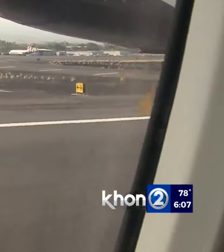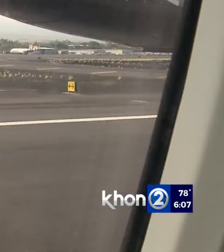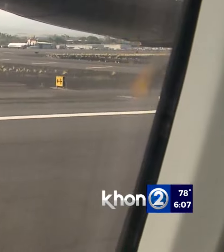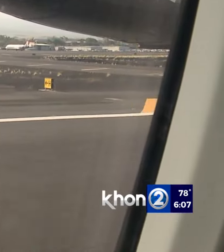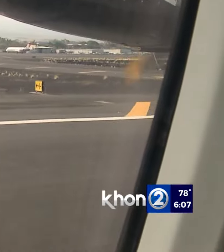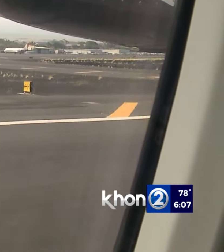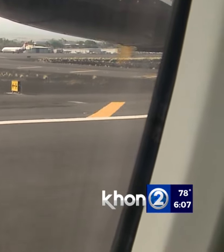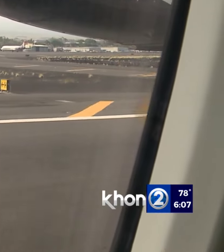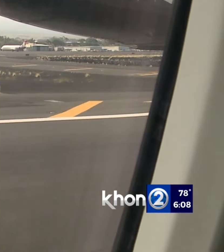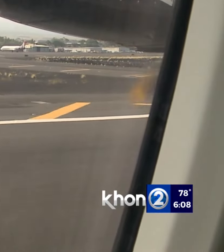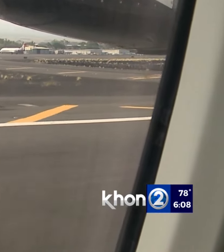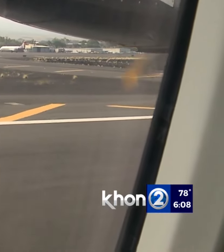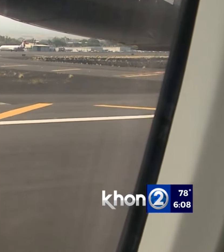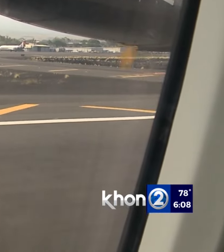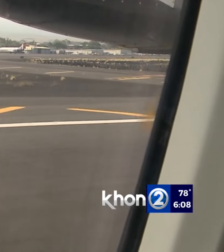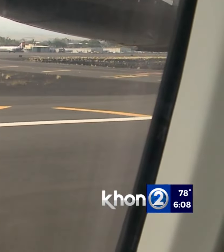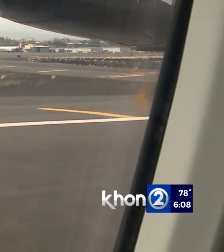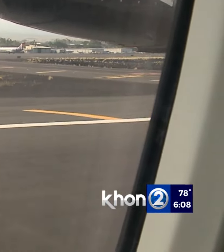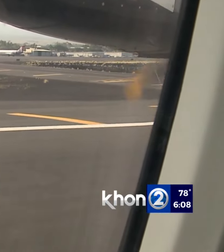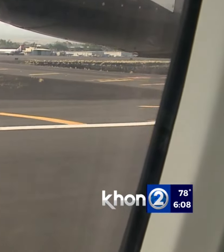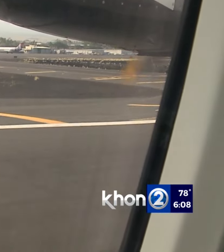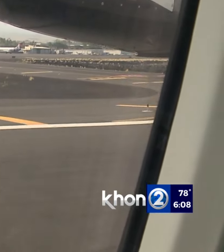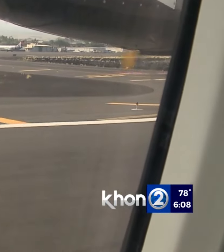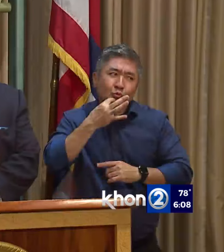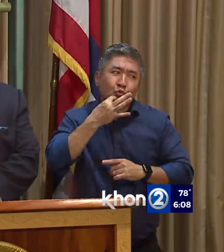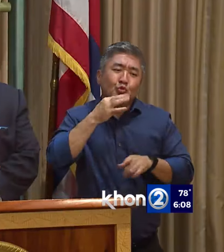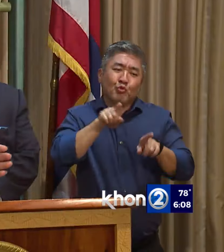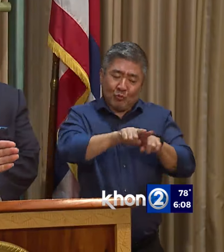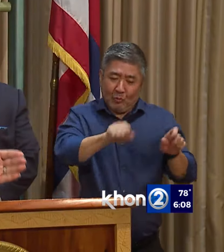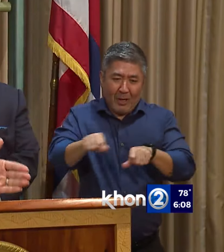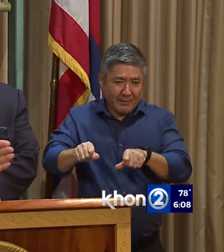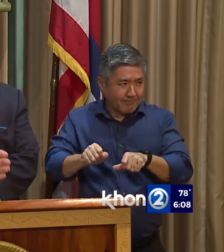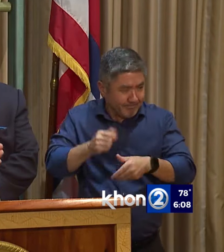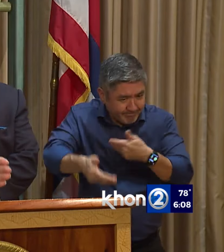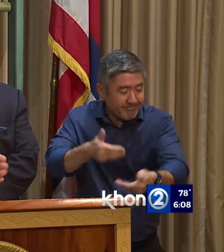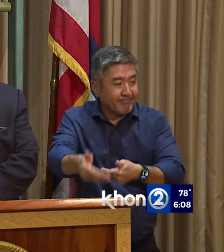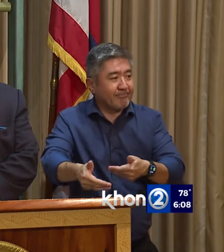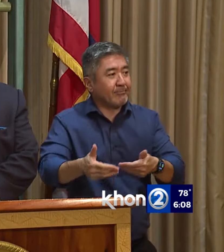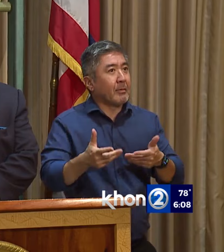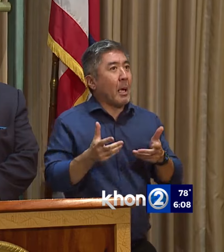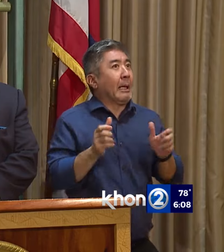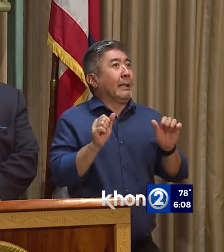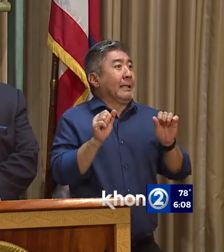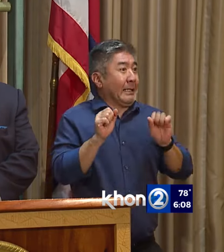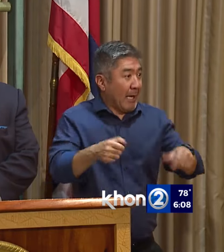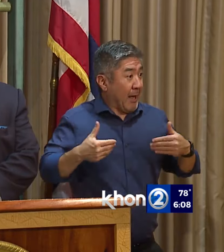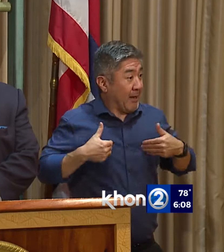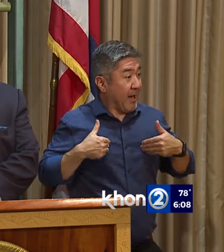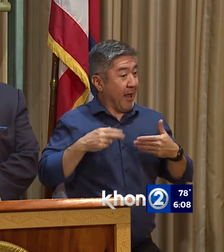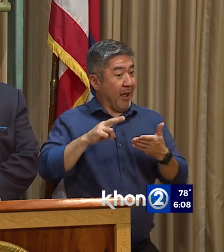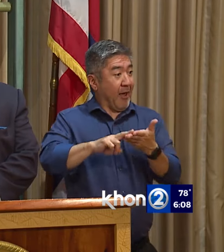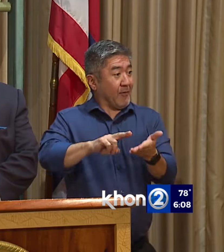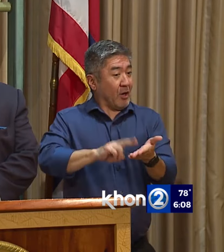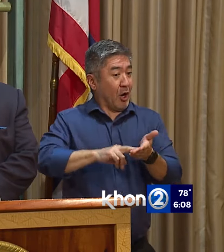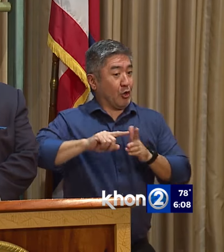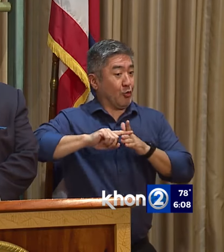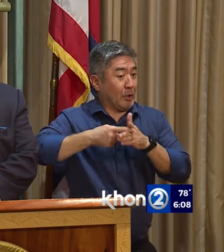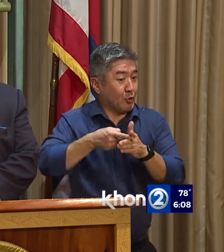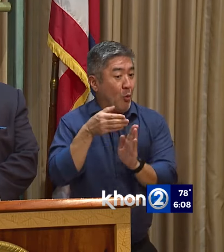INFRASTRUCTURE PROJECTS. KONA AIRPORT IS UP FOR A TOTAL REPAVING PROJECT COSTING 120 MILLION DOLLARS, WHICH IS